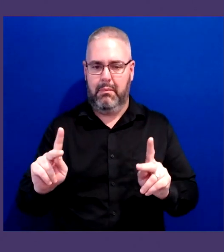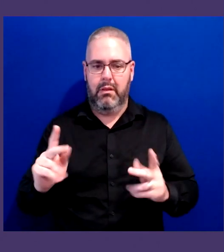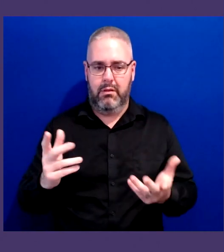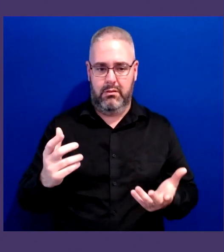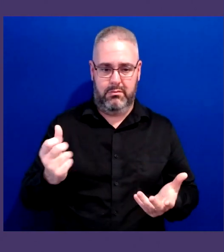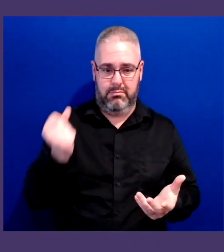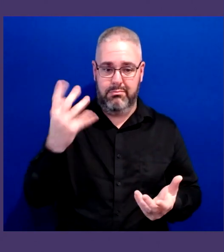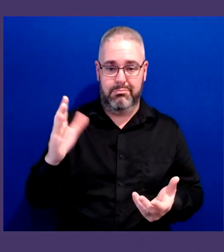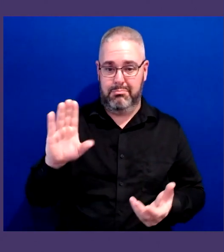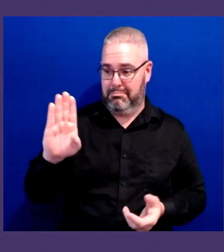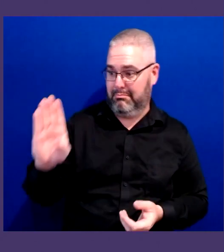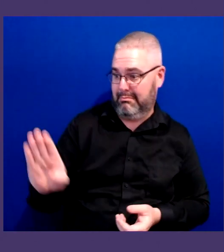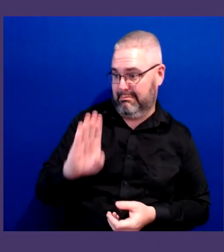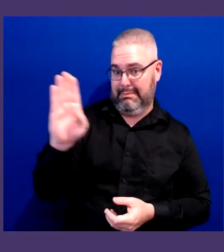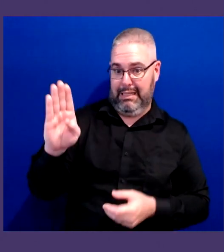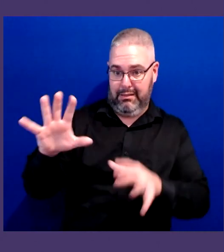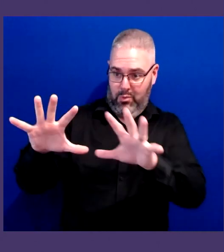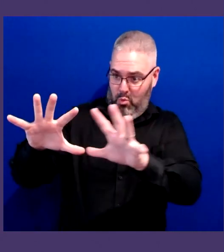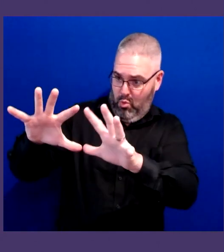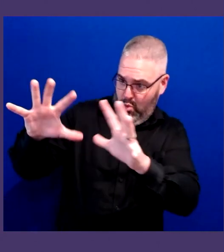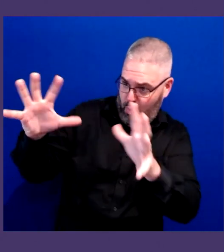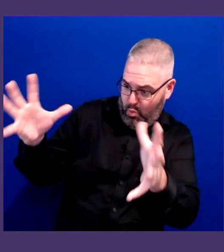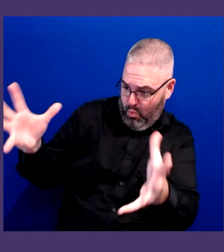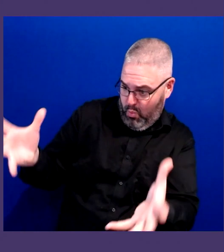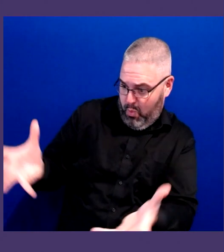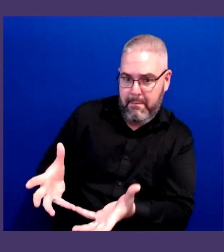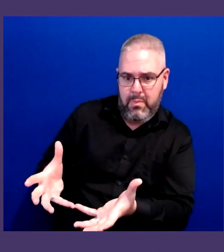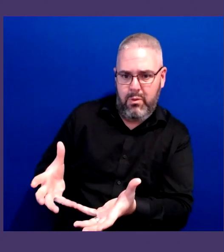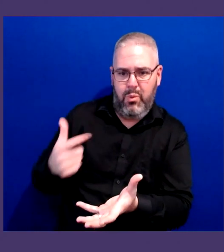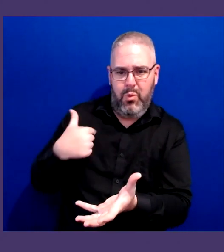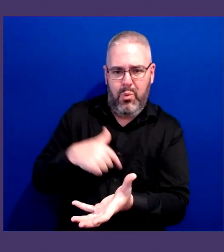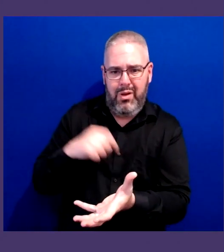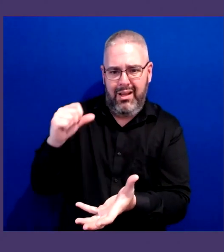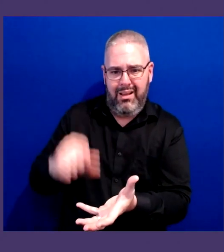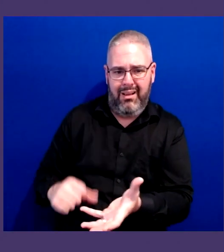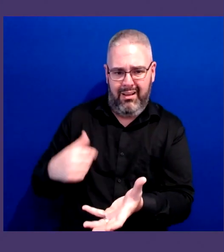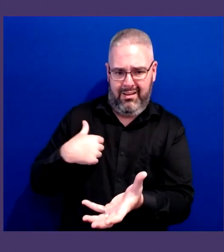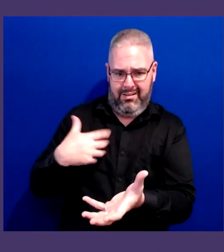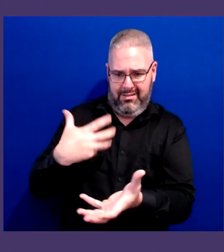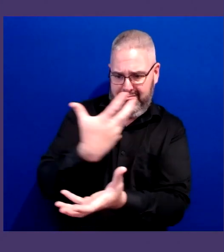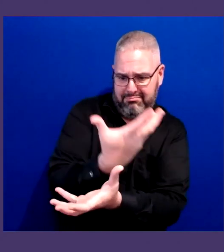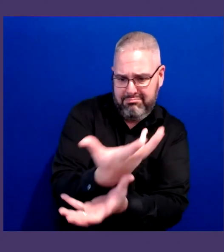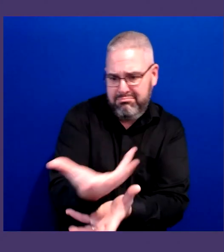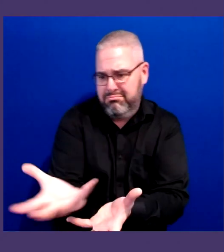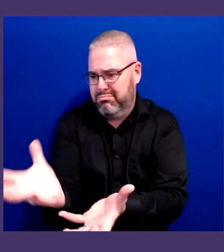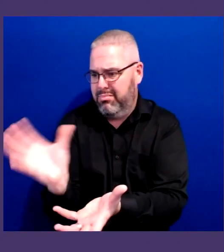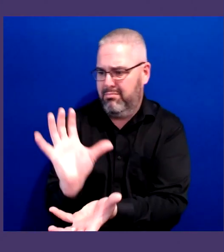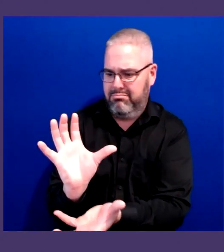it gives us the opportunity to put our arms around each other and embrace the reality, yes,